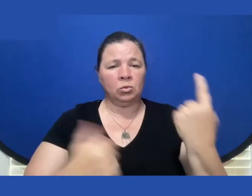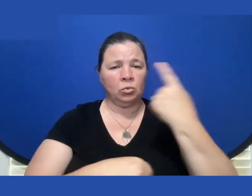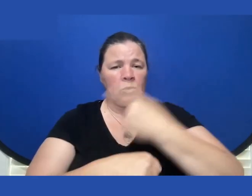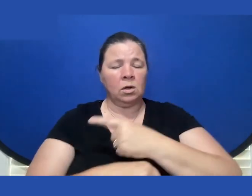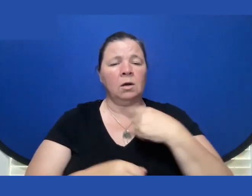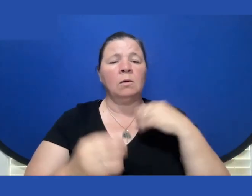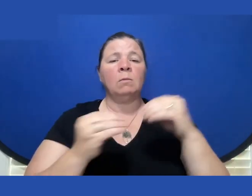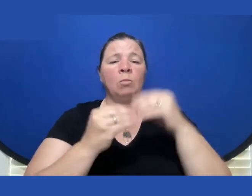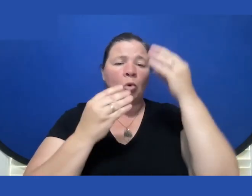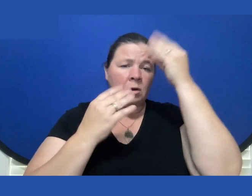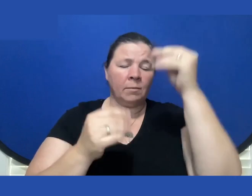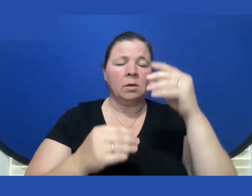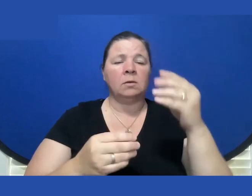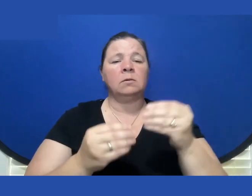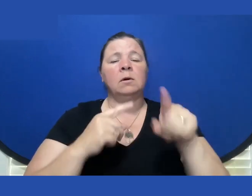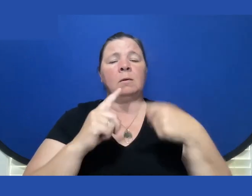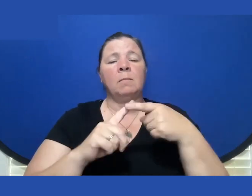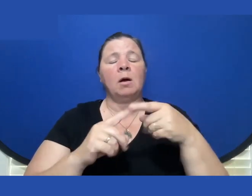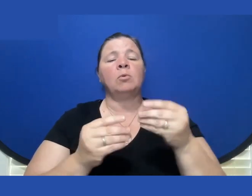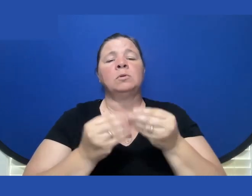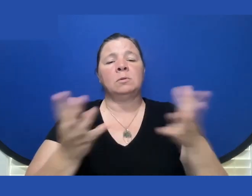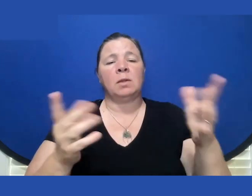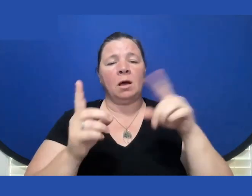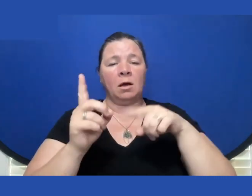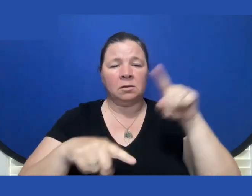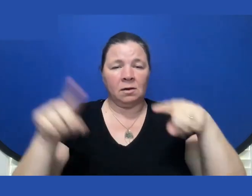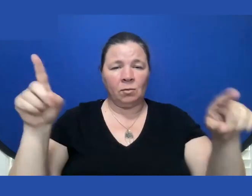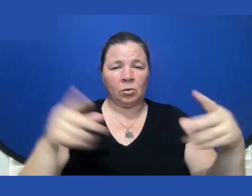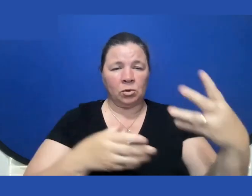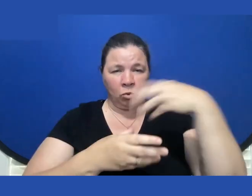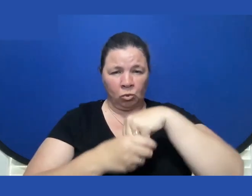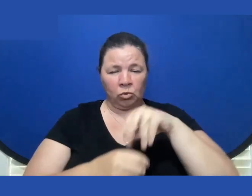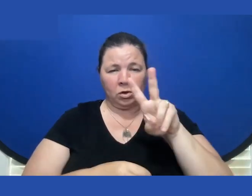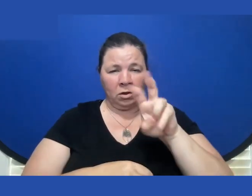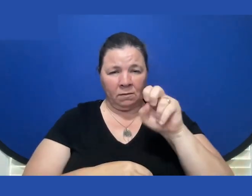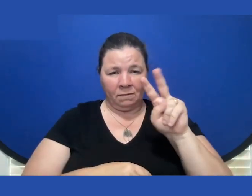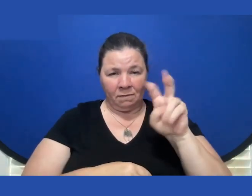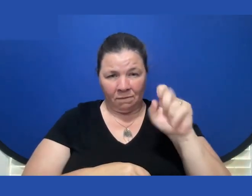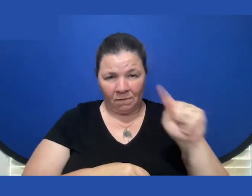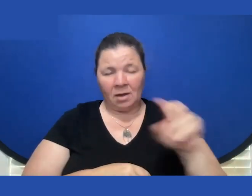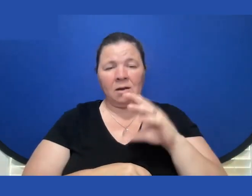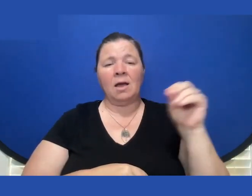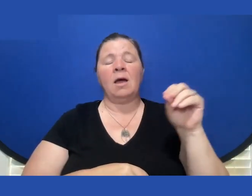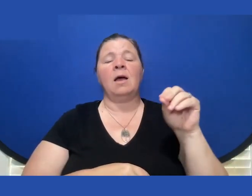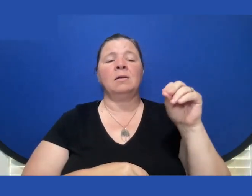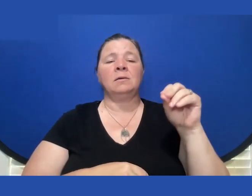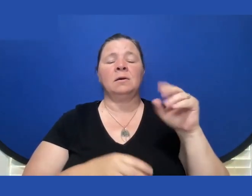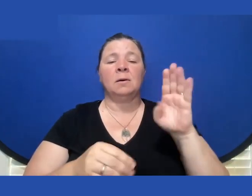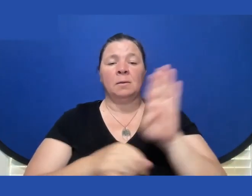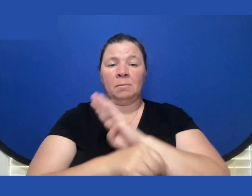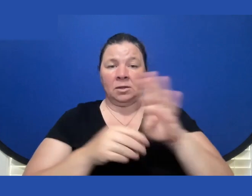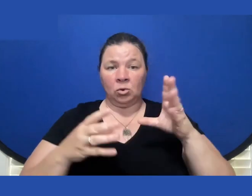go to our website at www.IWSCC.ca. You can find us on YouTube, these podcasts,